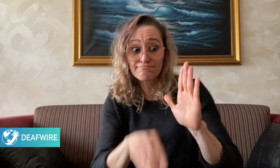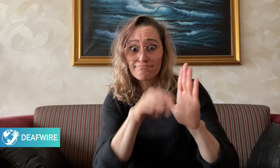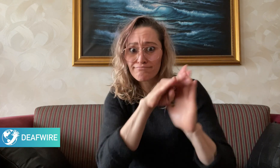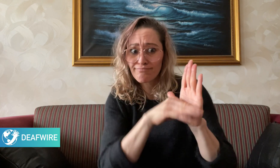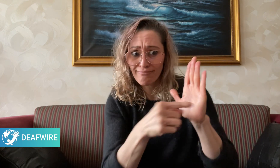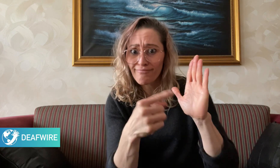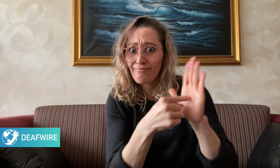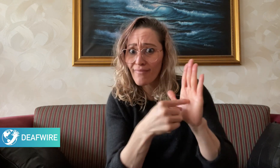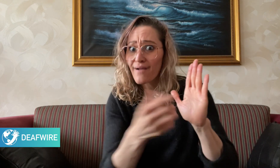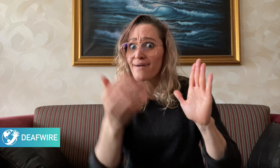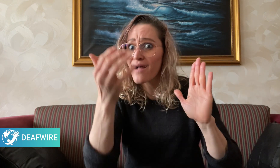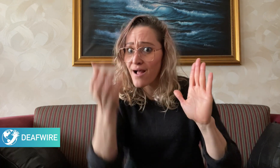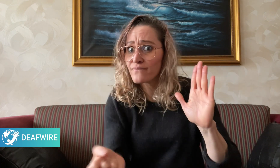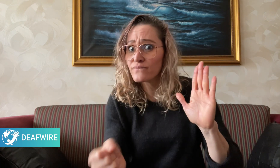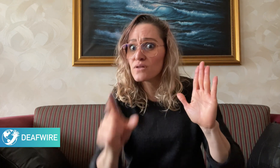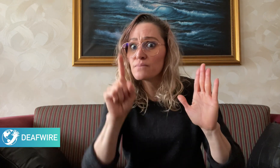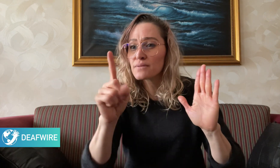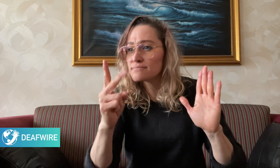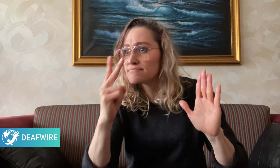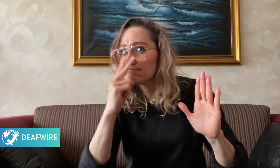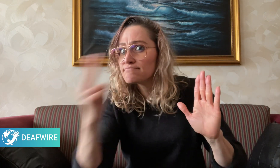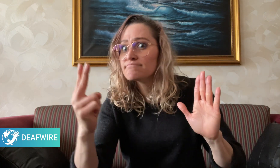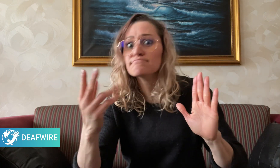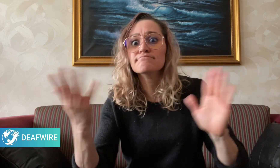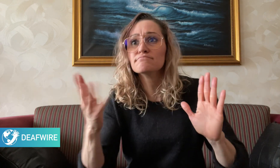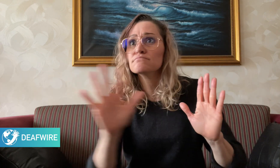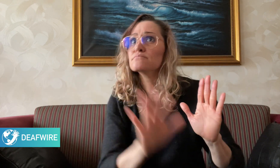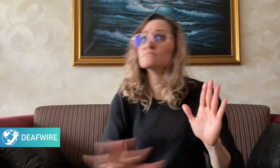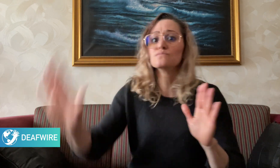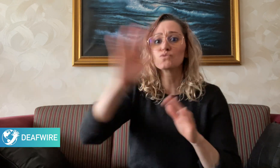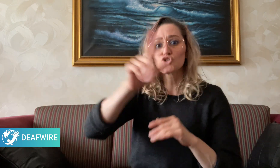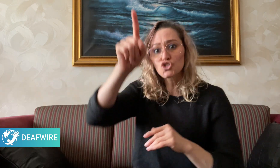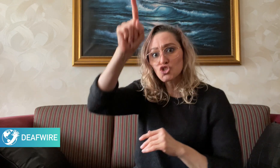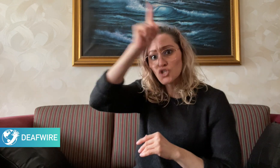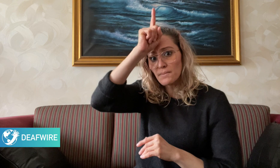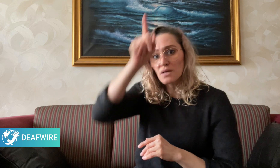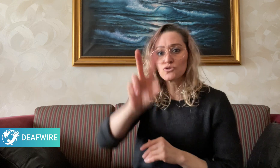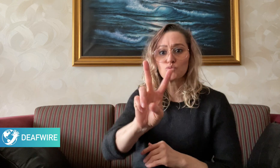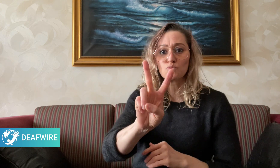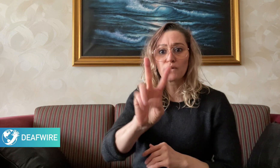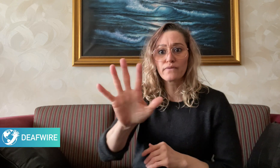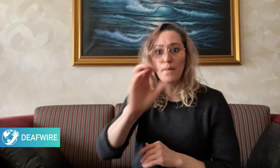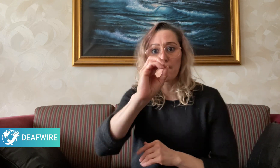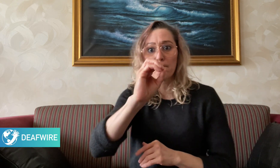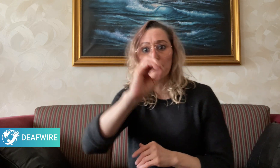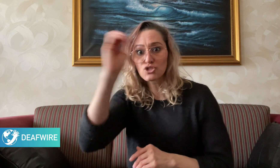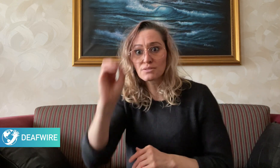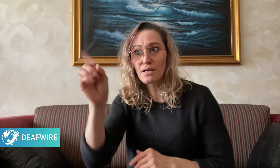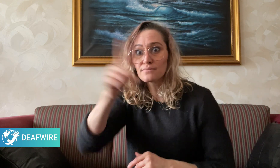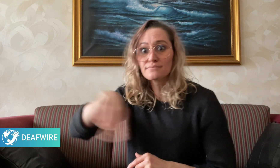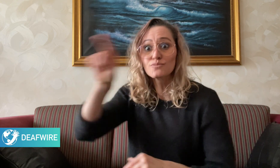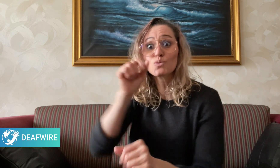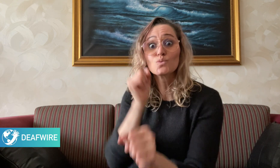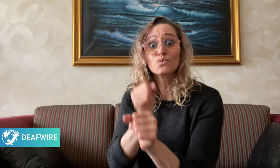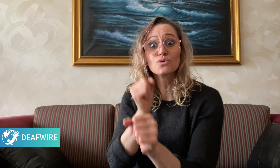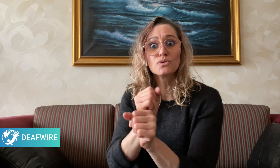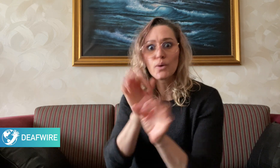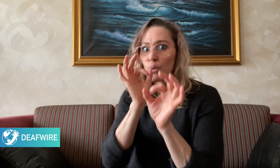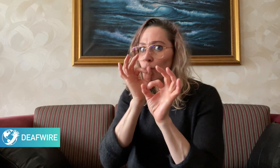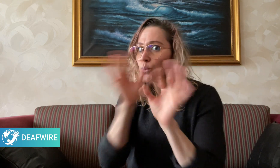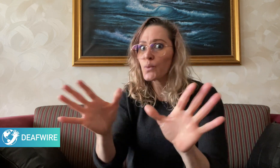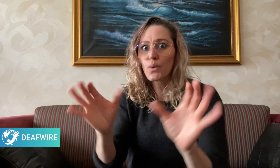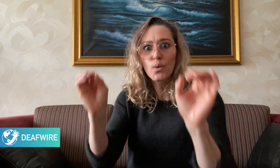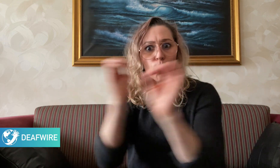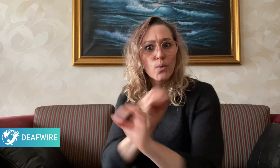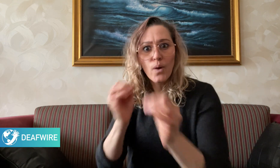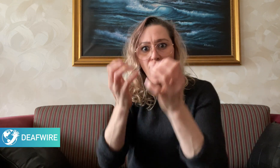Despite this, 25% of the companies in Germany have zero